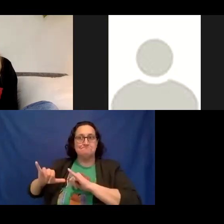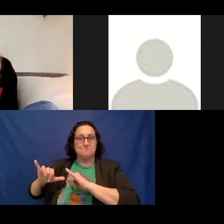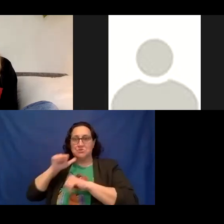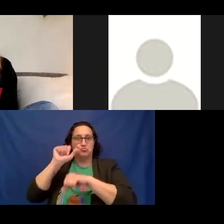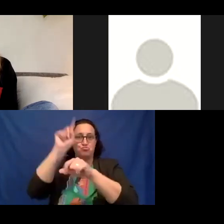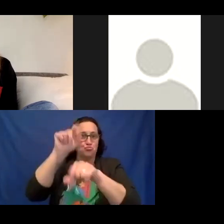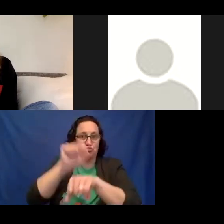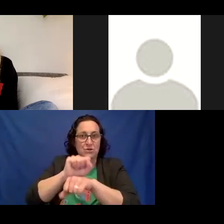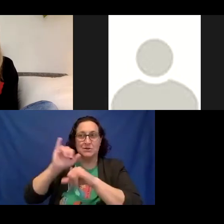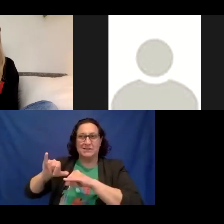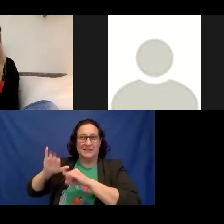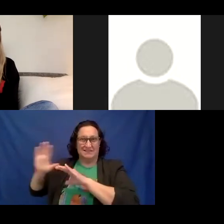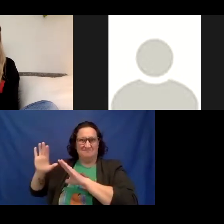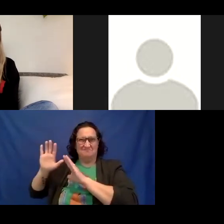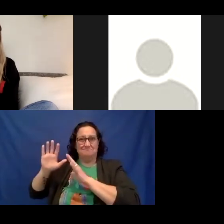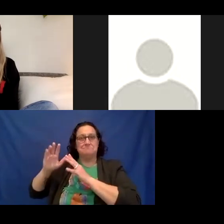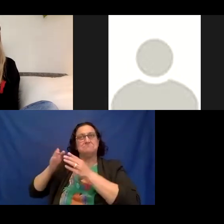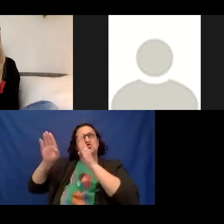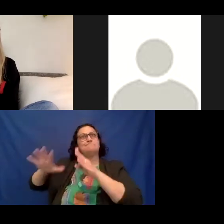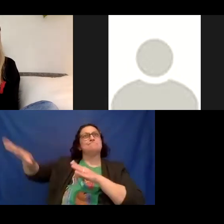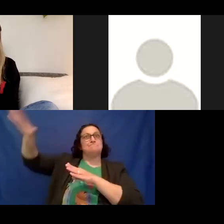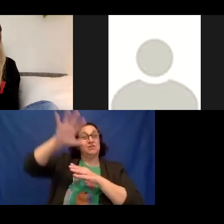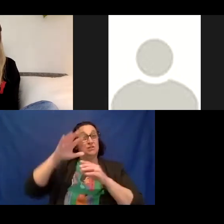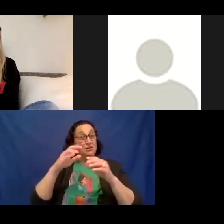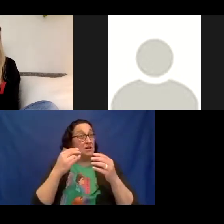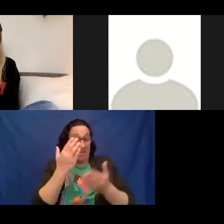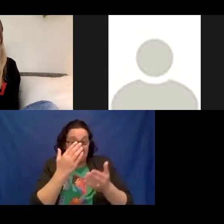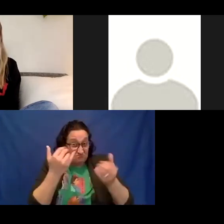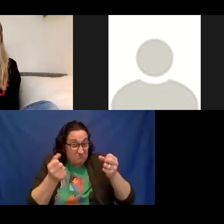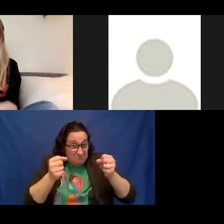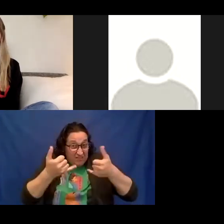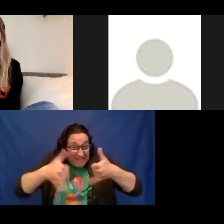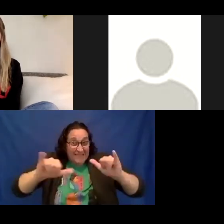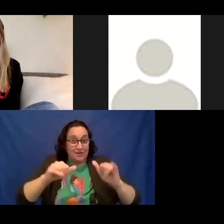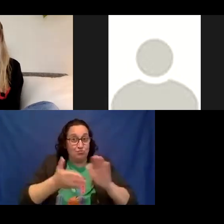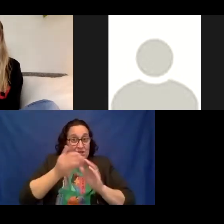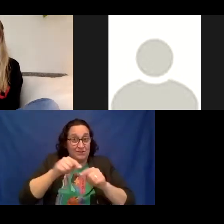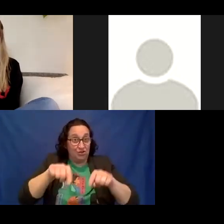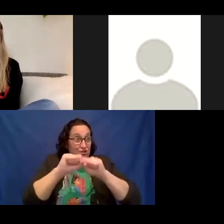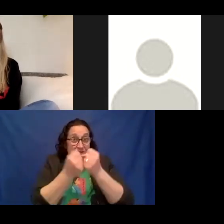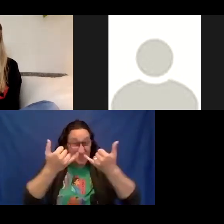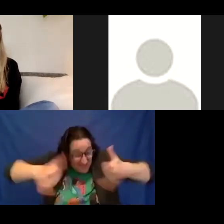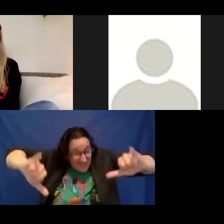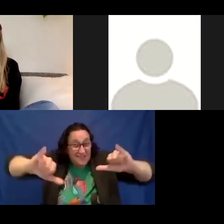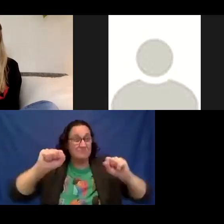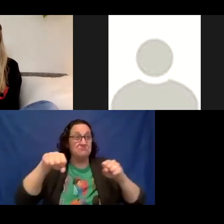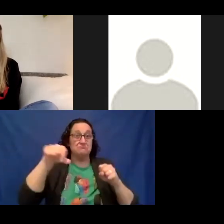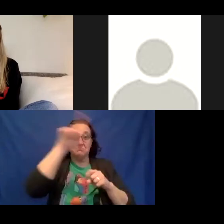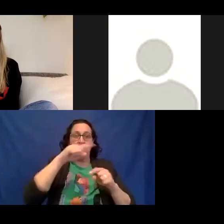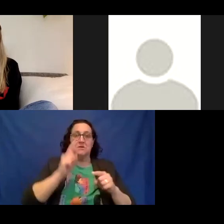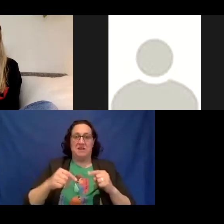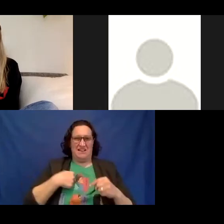and the girls don't go out and get jobs-- they don't go out into academia-- and that's still